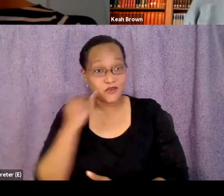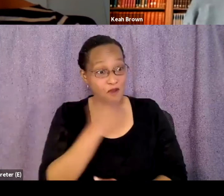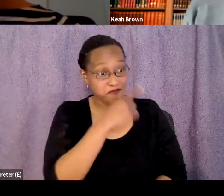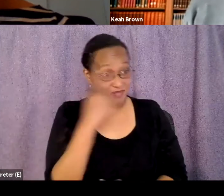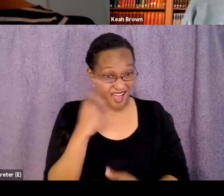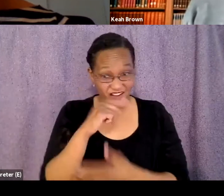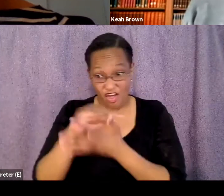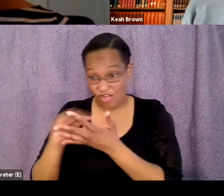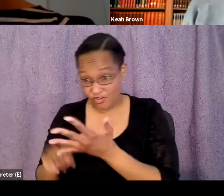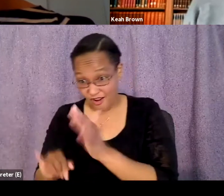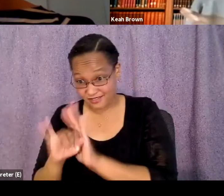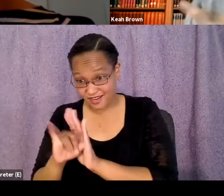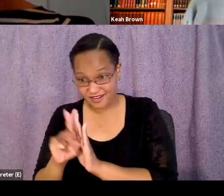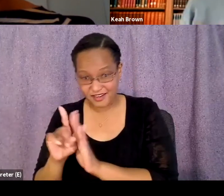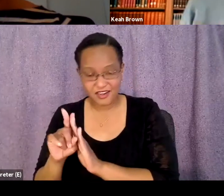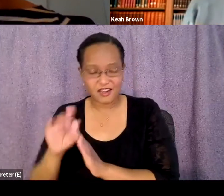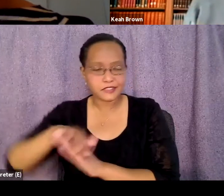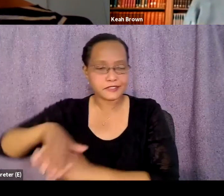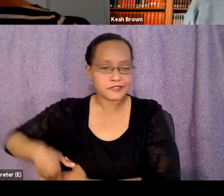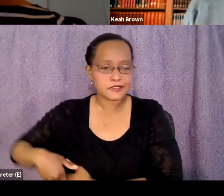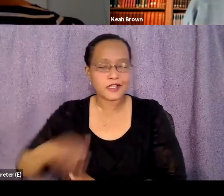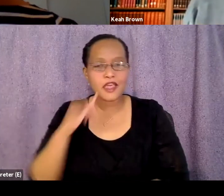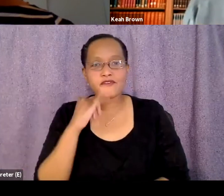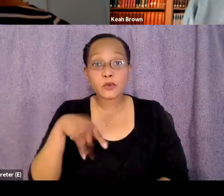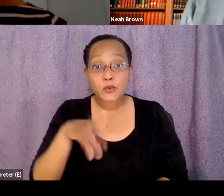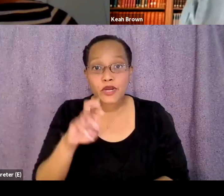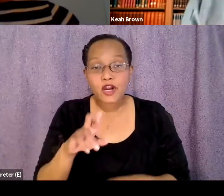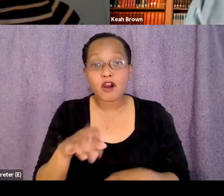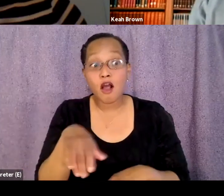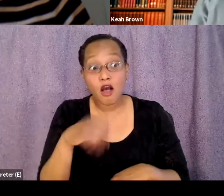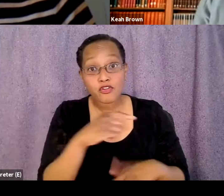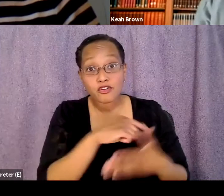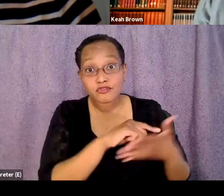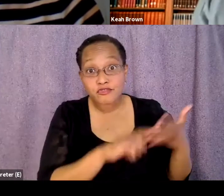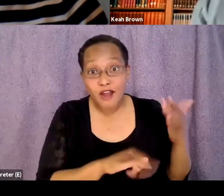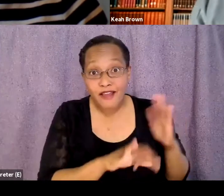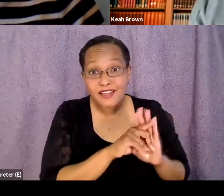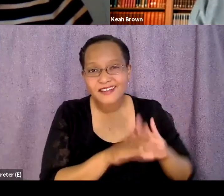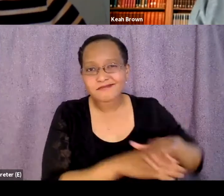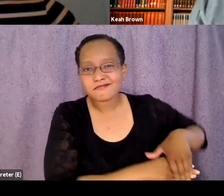Keah Brown: or if your disabled nothing else matters right, and I think the best way for us to be able to.